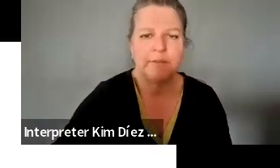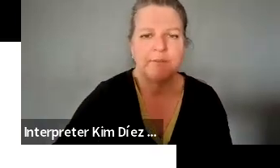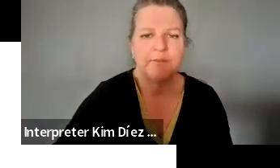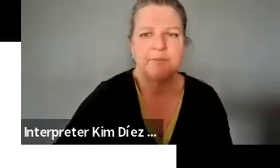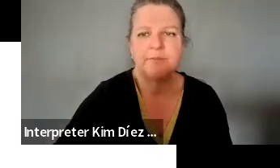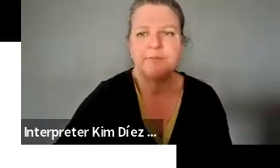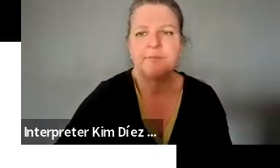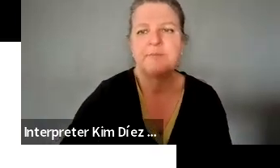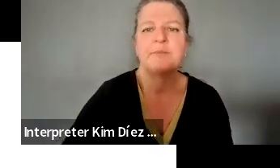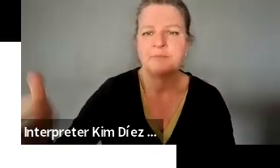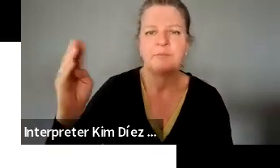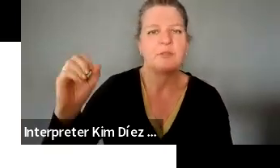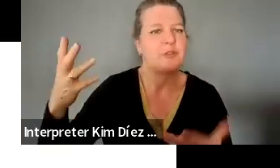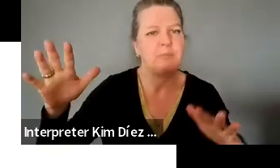[Una] Okay, wonderful, thank you both.